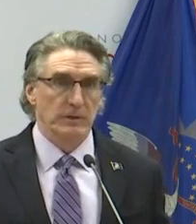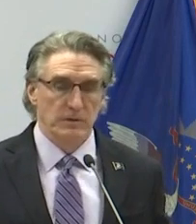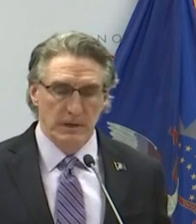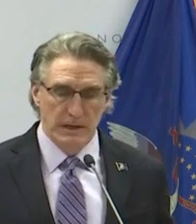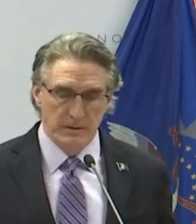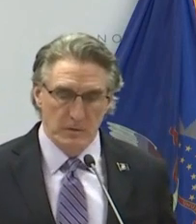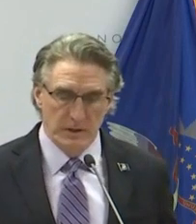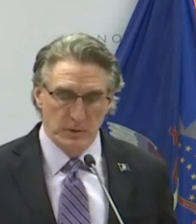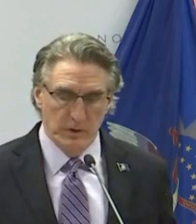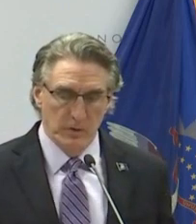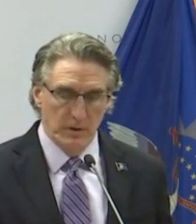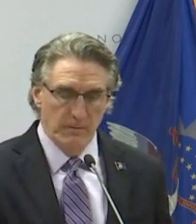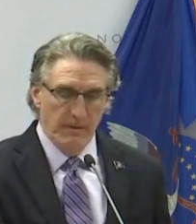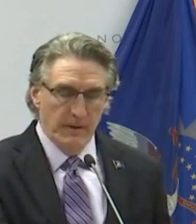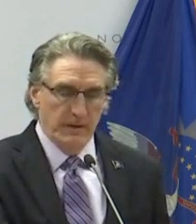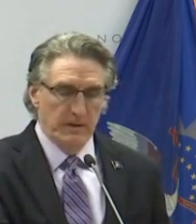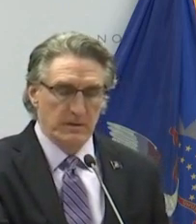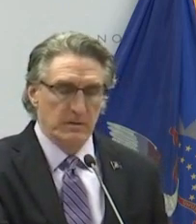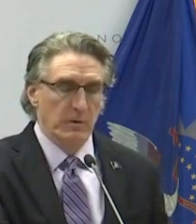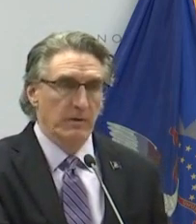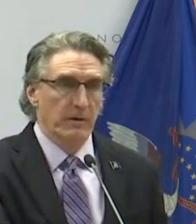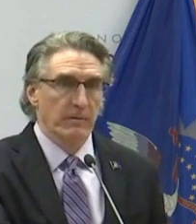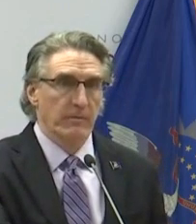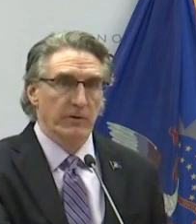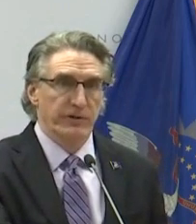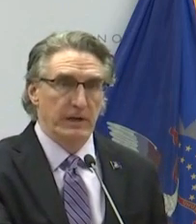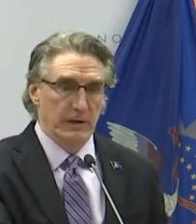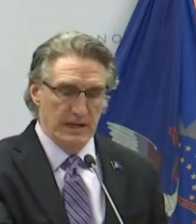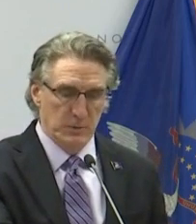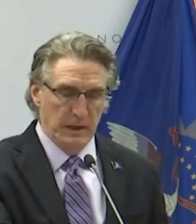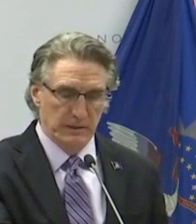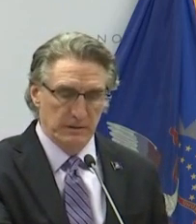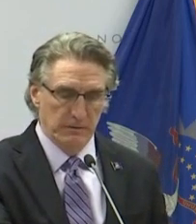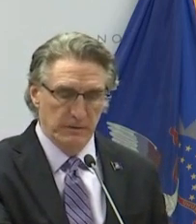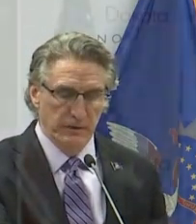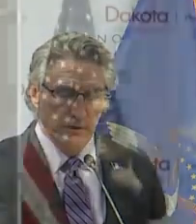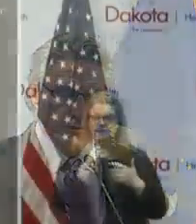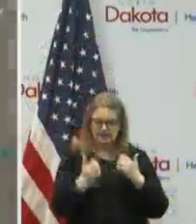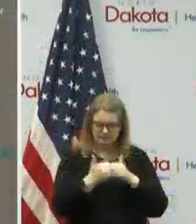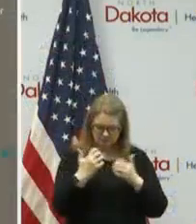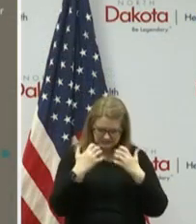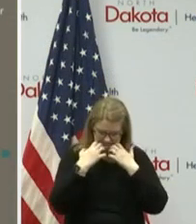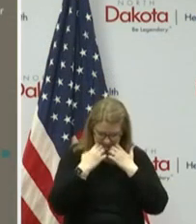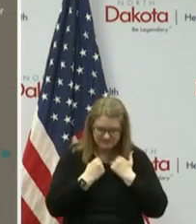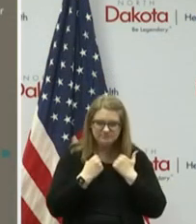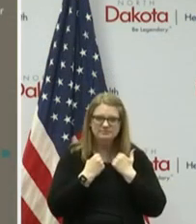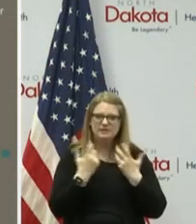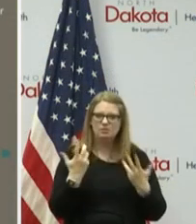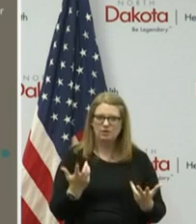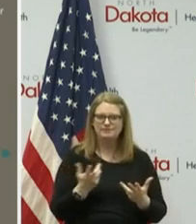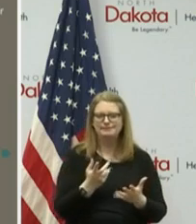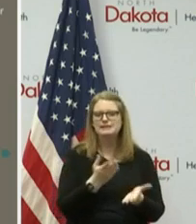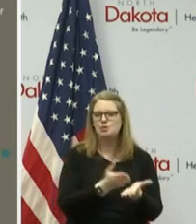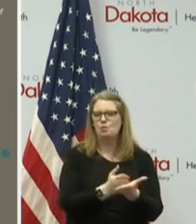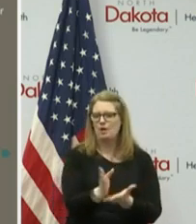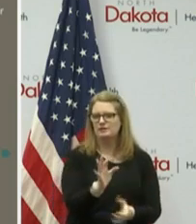WITH THE VIRUS DOMINATING THE NEWS IT ALLOWS OTHER TOPICS TO